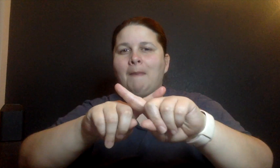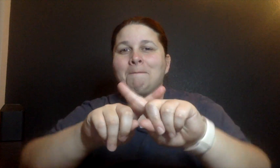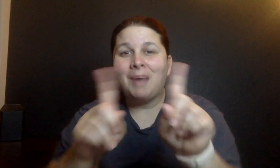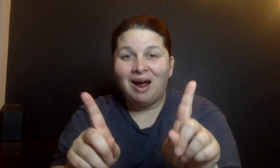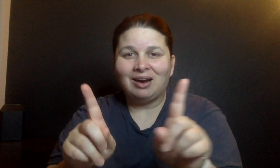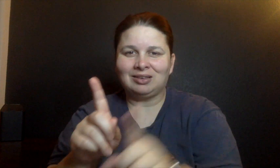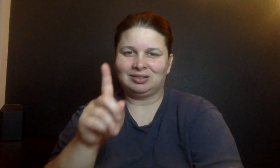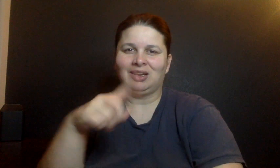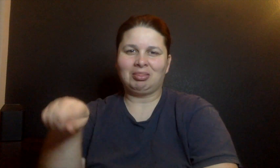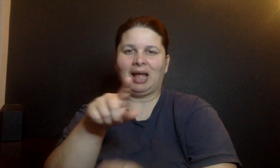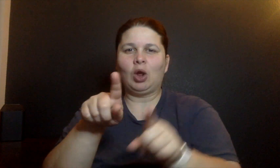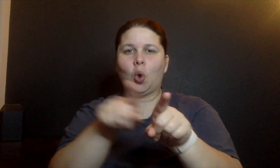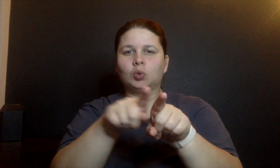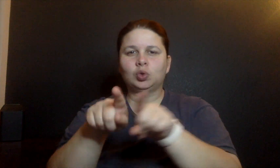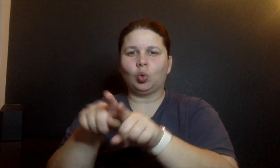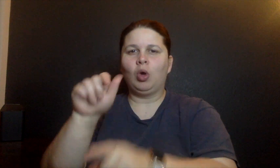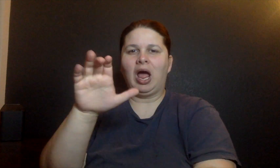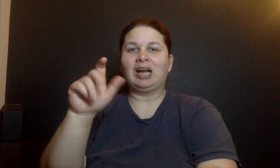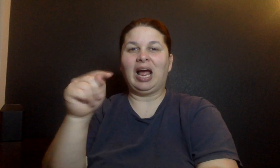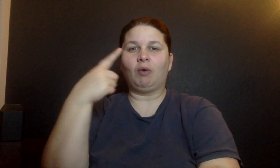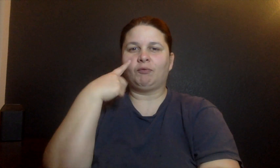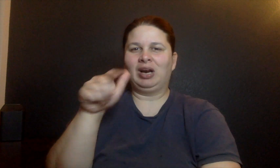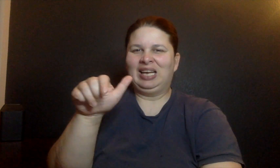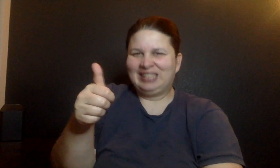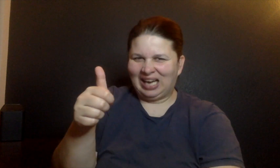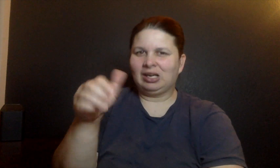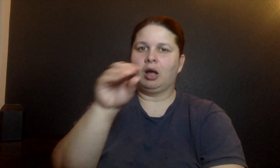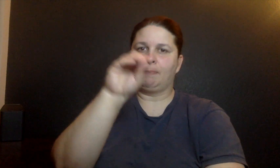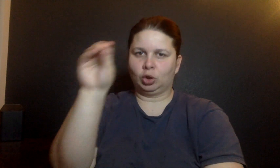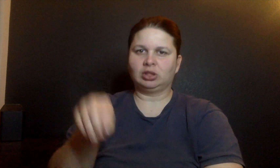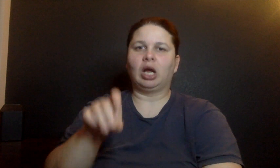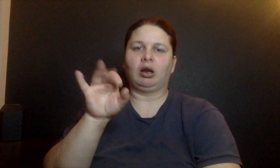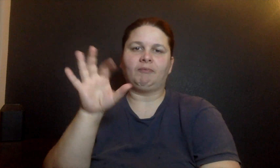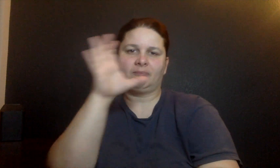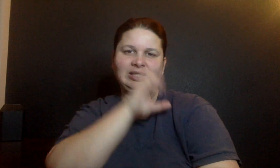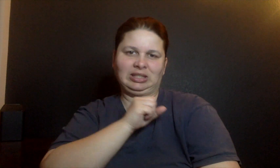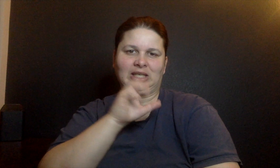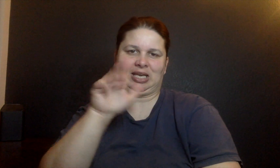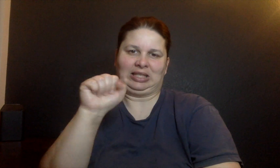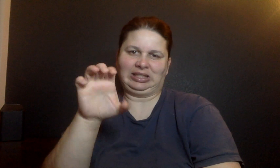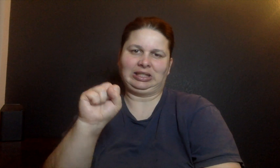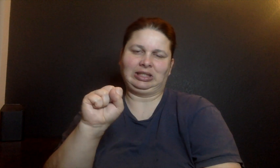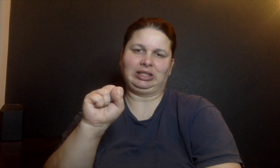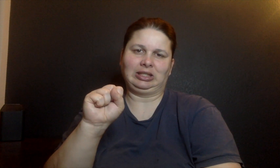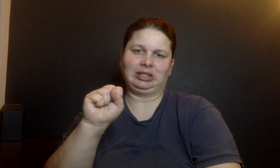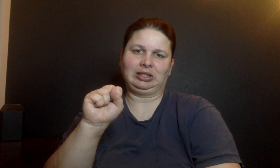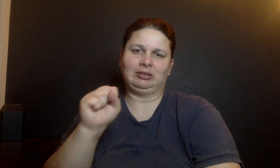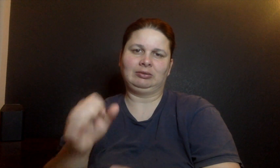BUT they account for ten percent of missing person cases.